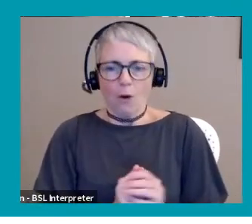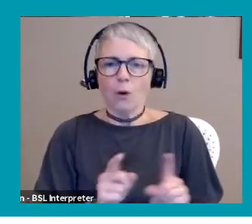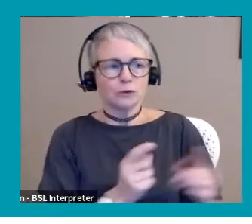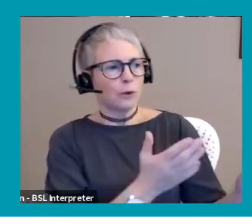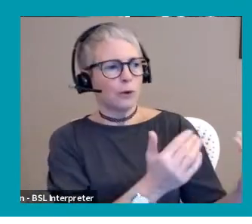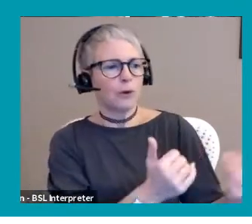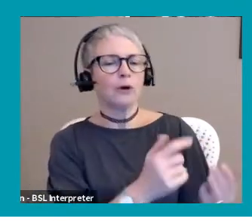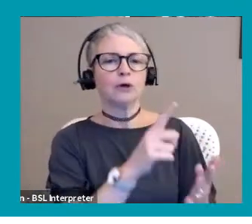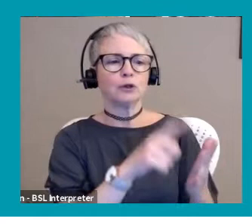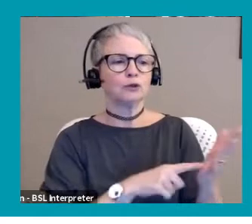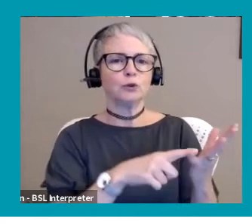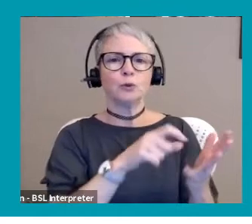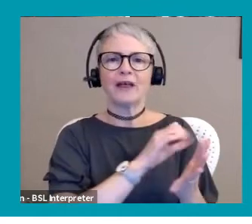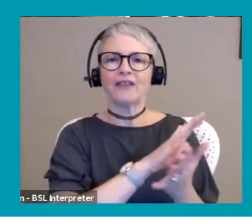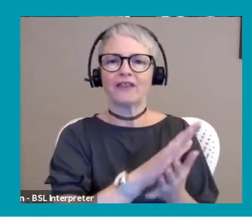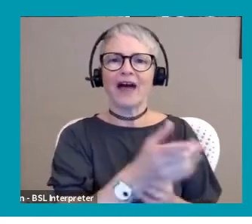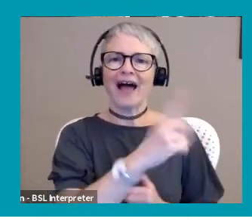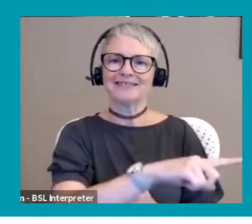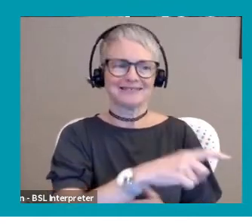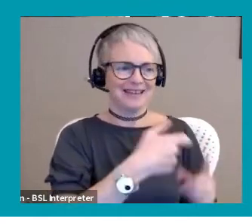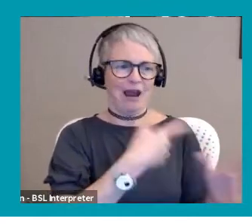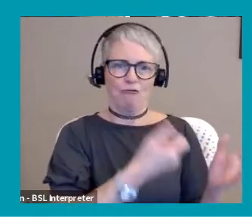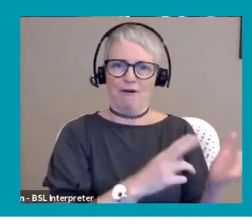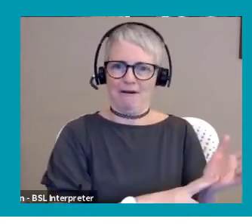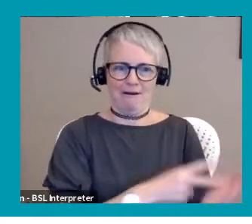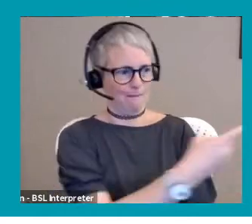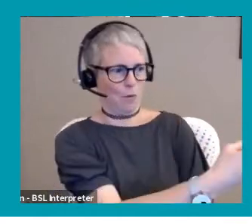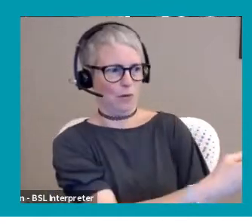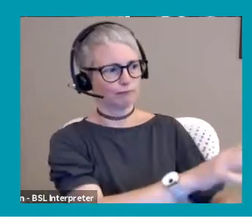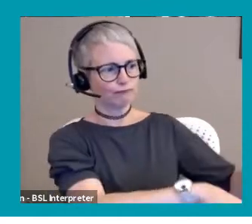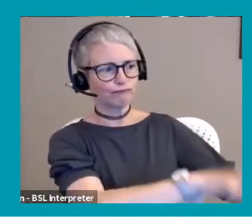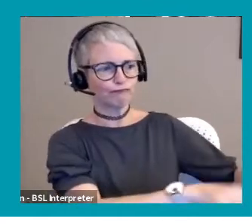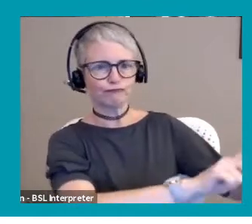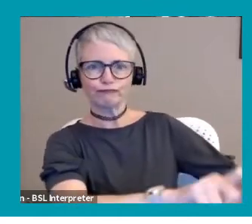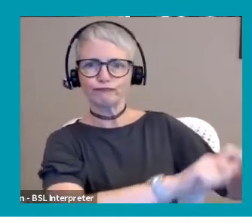who are doing BSL and captions today. Ladies welcome and thank you very much for joining us.